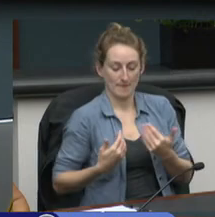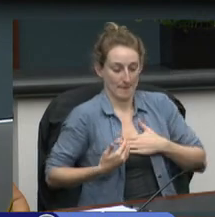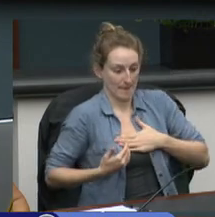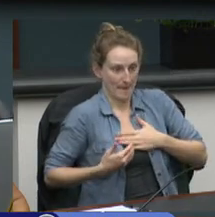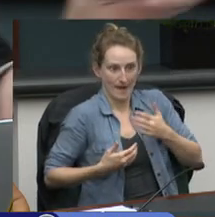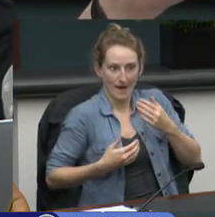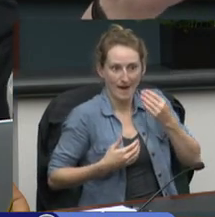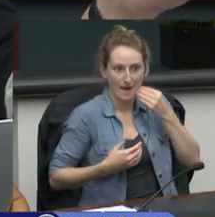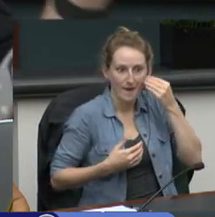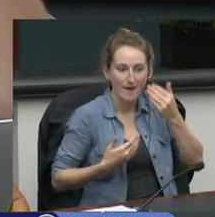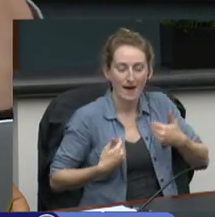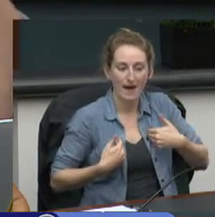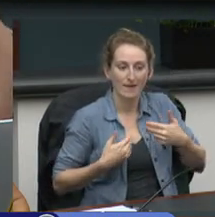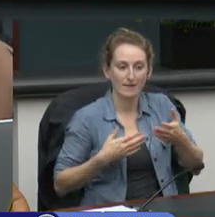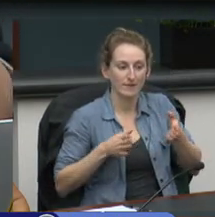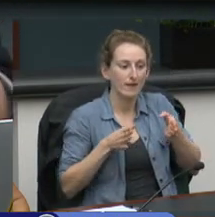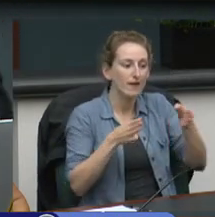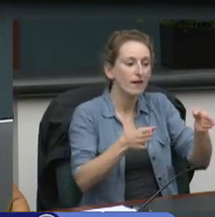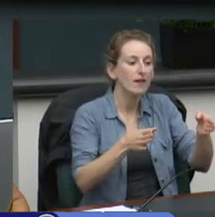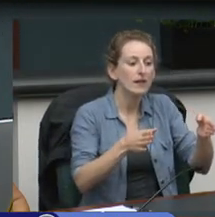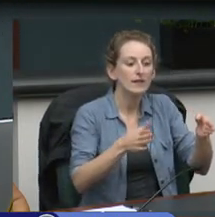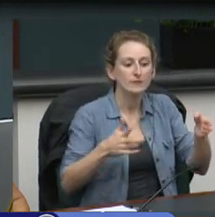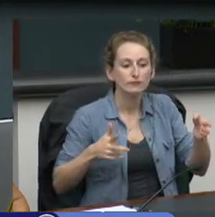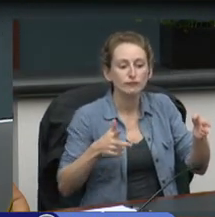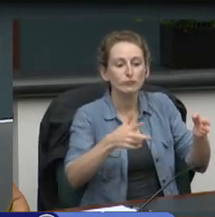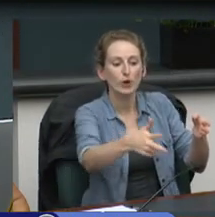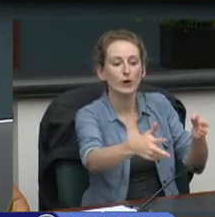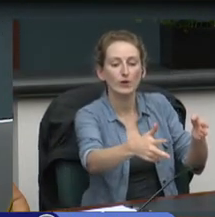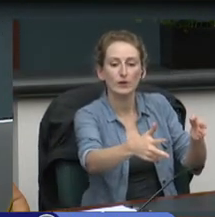because it's a two block street without a break but you know